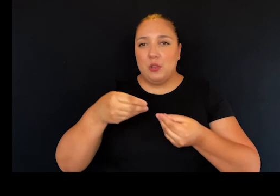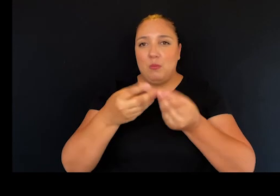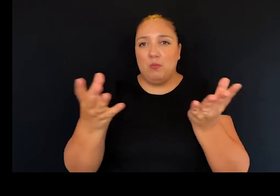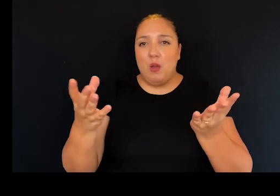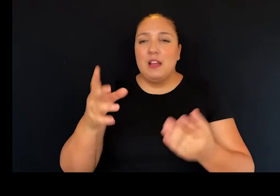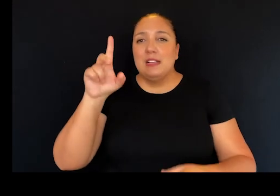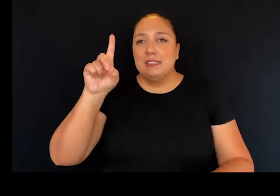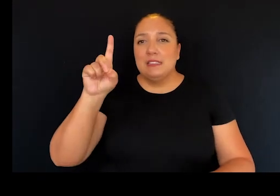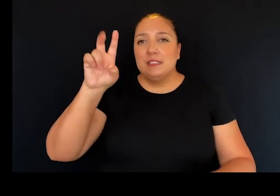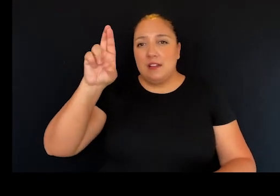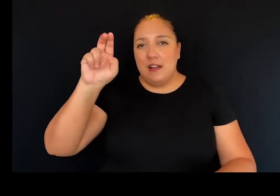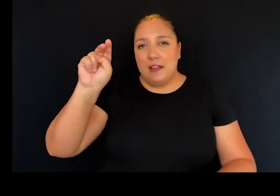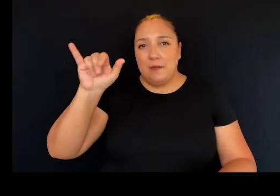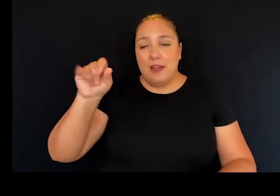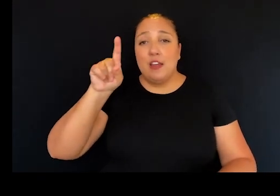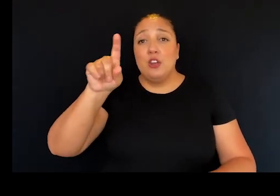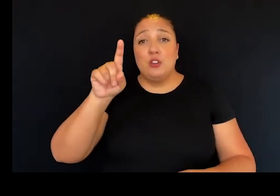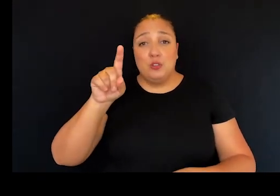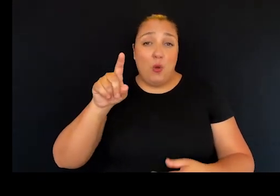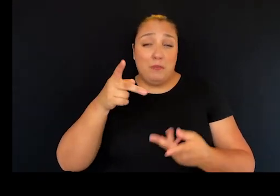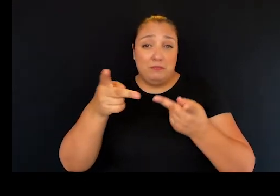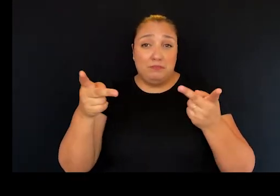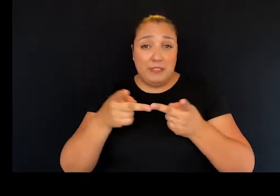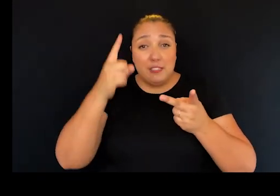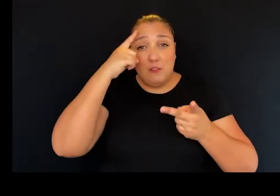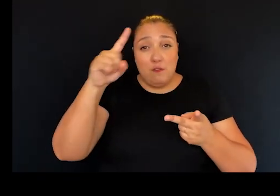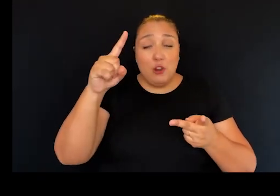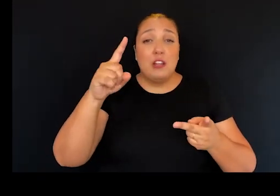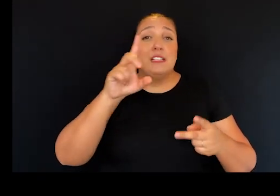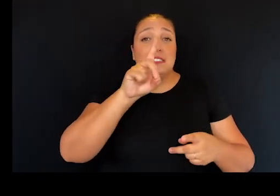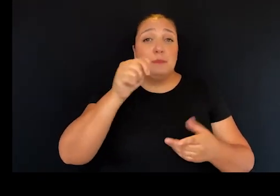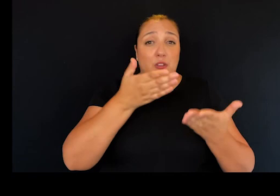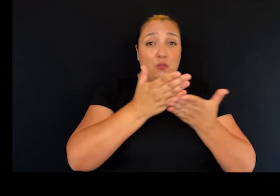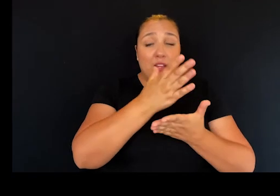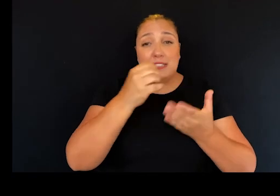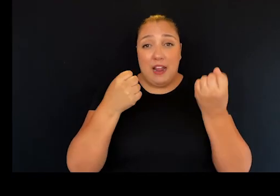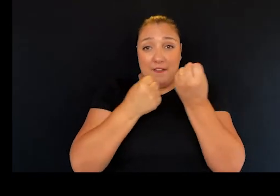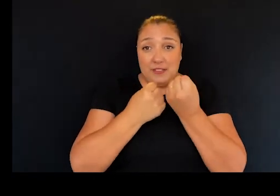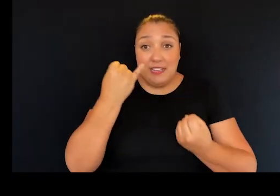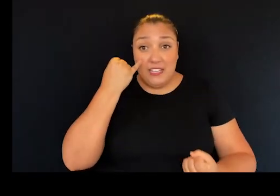your source for disability rights and advocacy. If you enjoyed our program, make sure to subscribe,